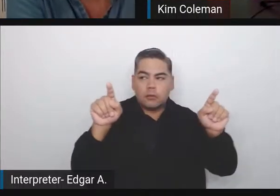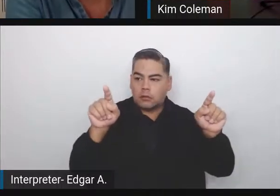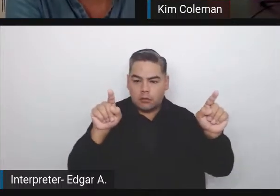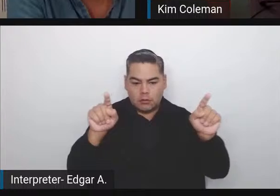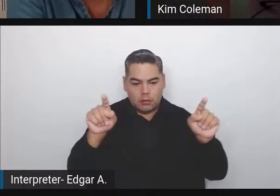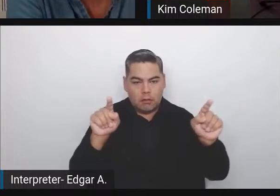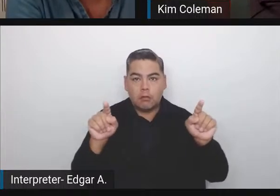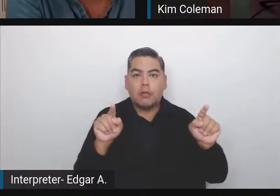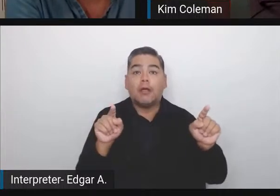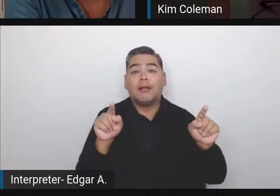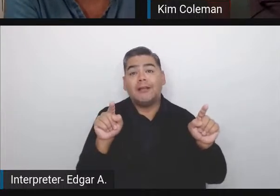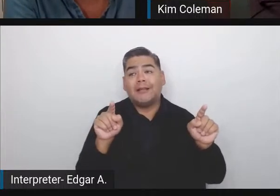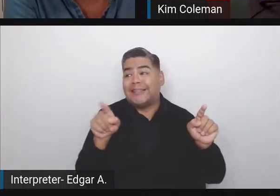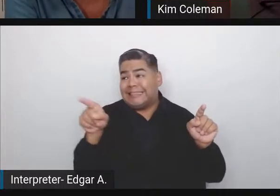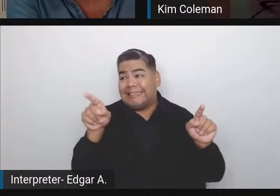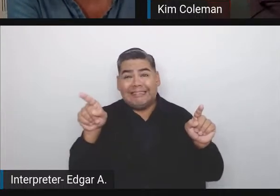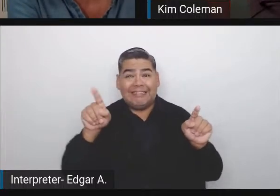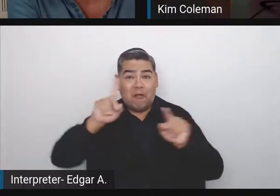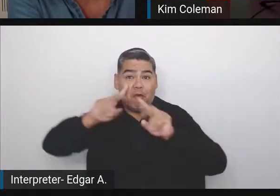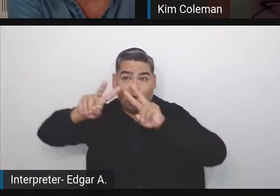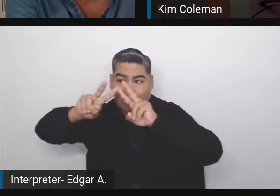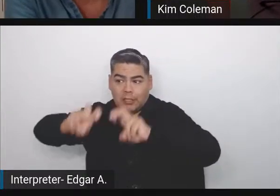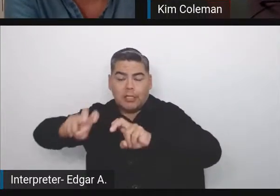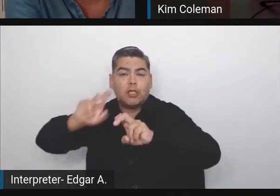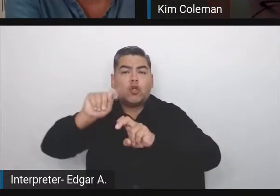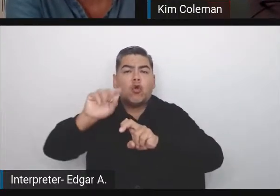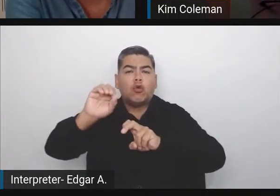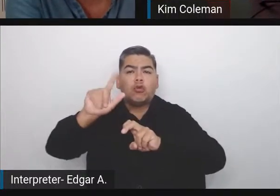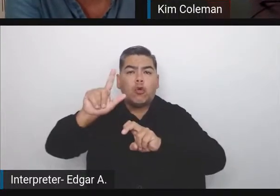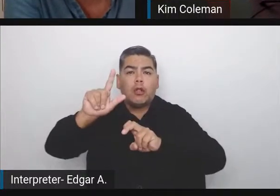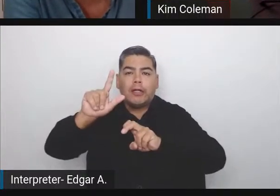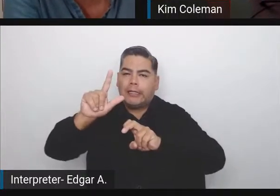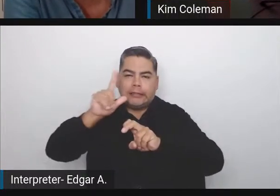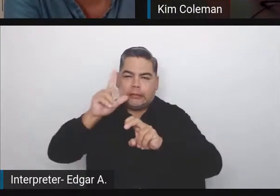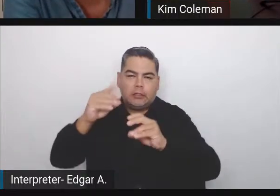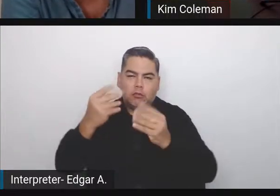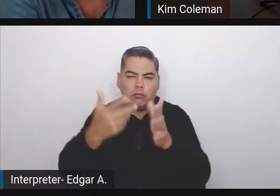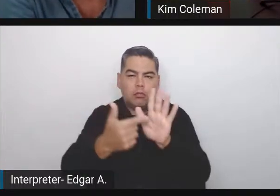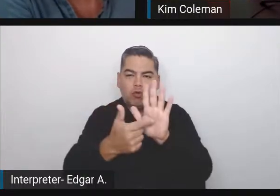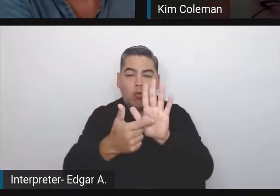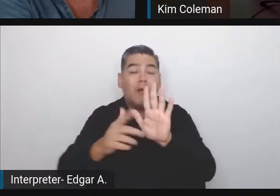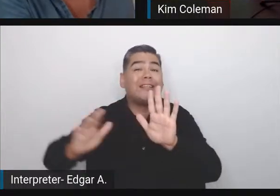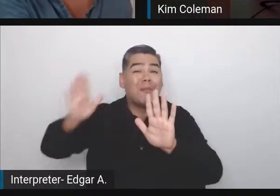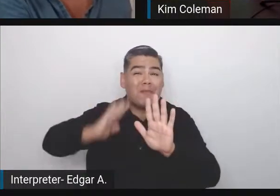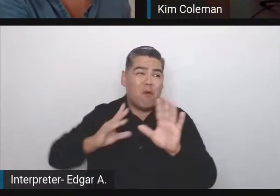anniversary with the site and therefore I really want to go down to the metrics again, and see how we are doing. But the